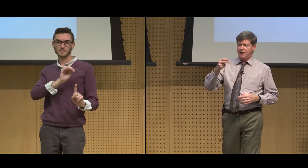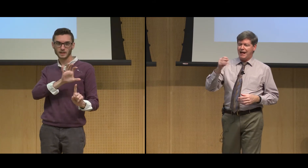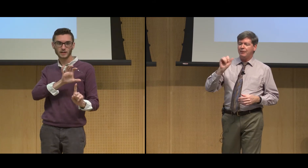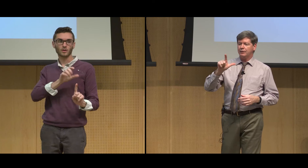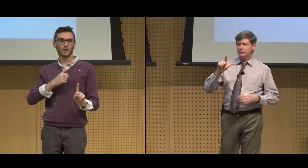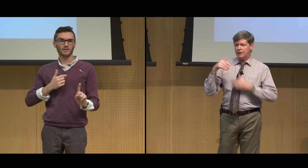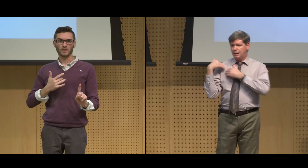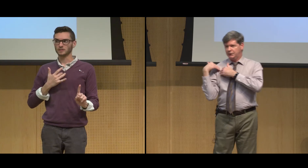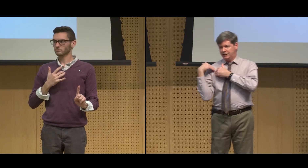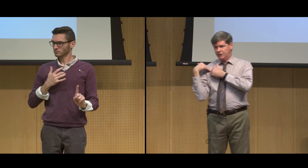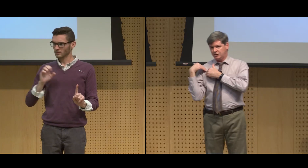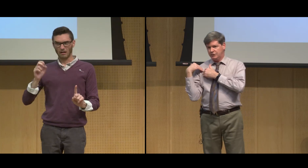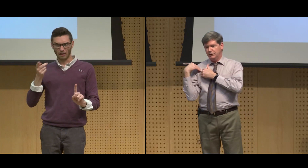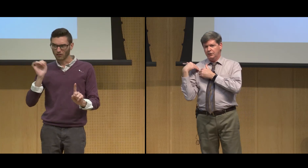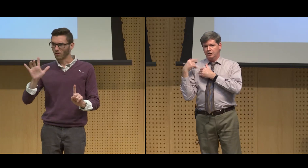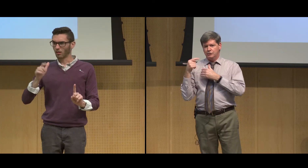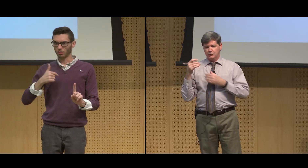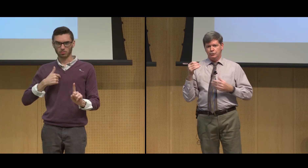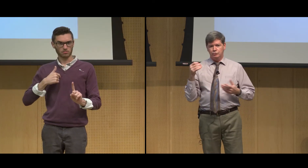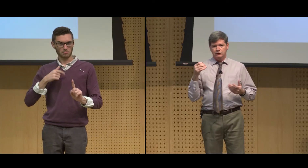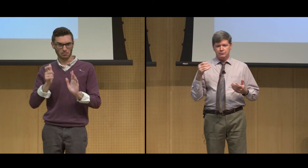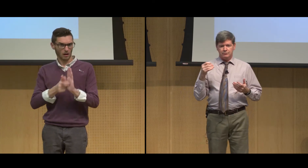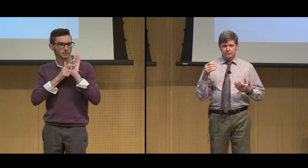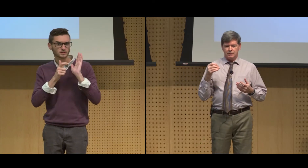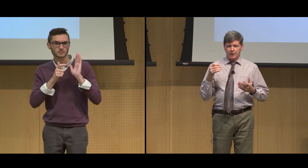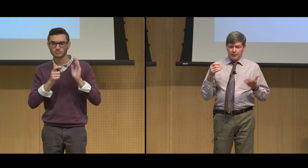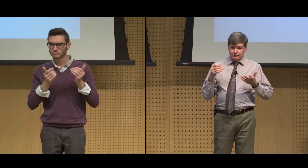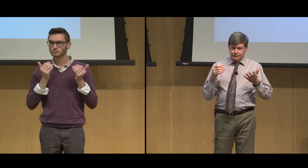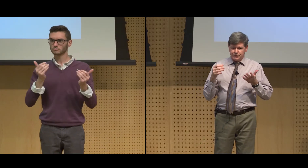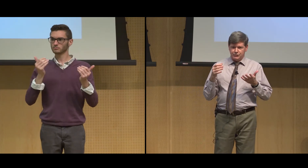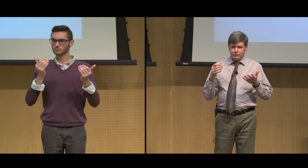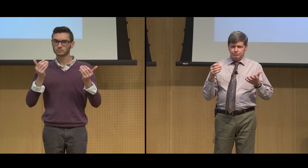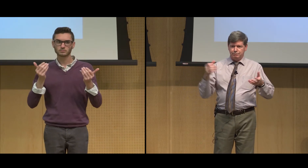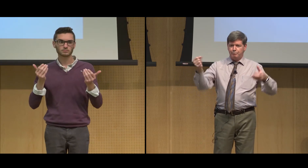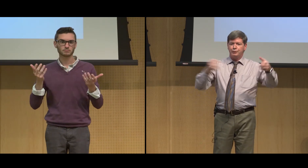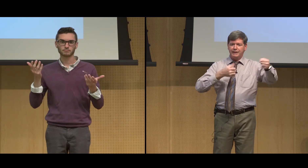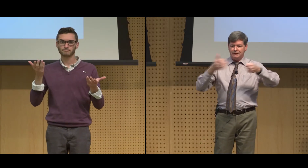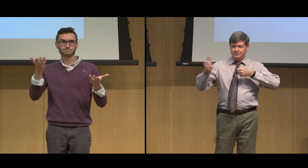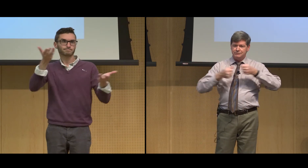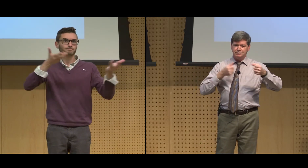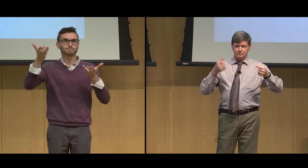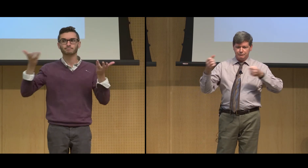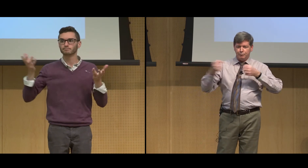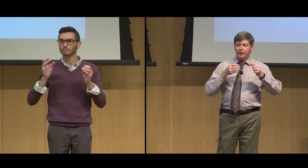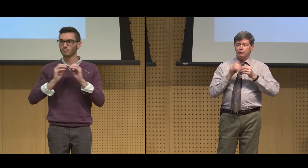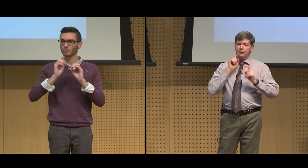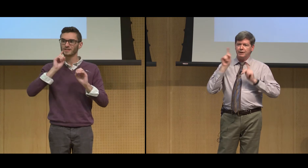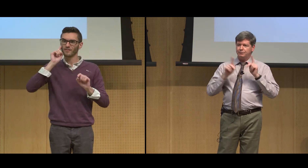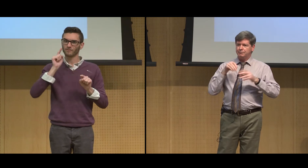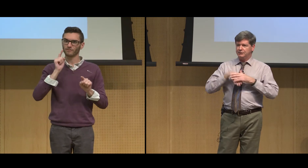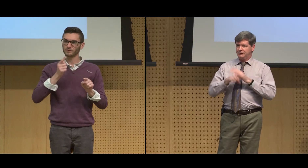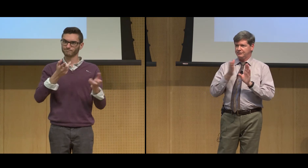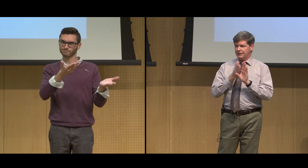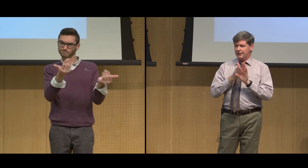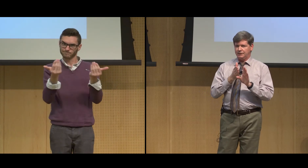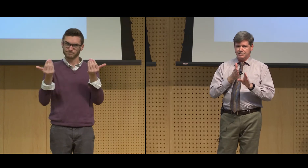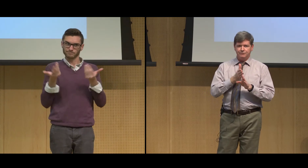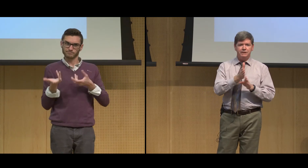an ethical obligation to, um--to bring--bring more deaf people into the psychology field,